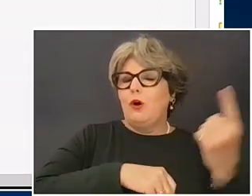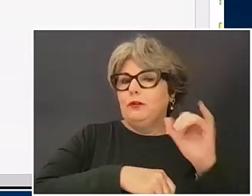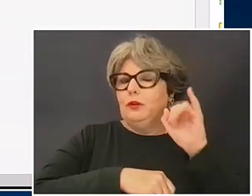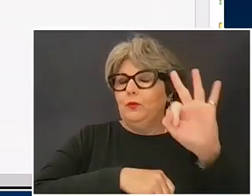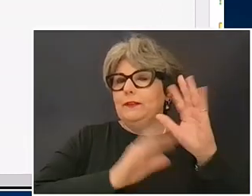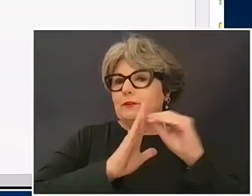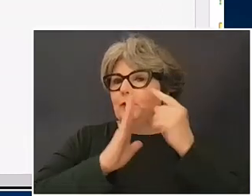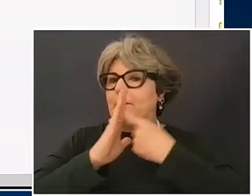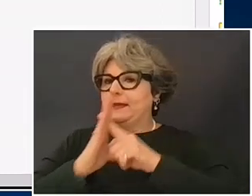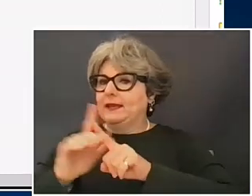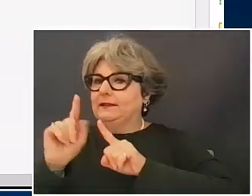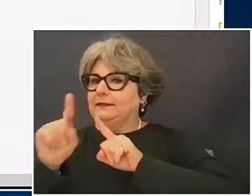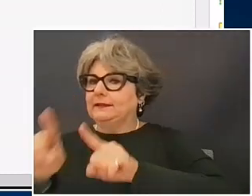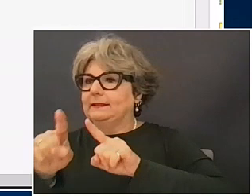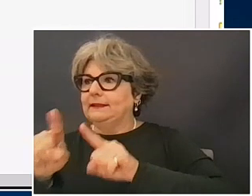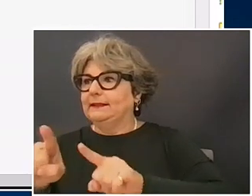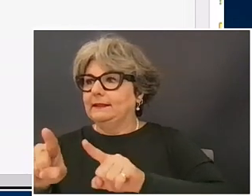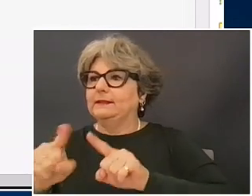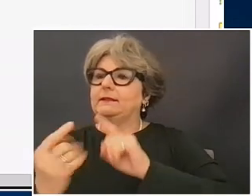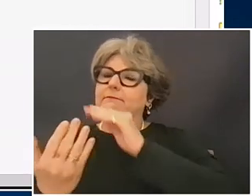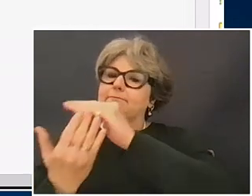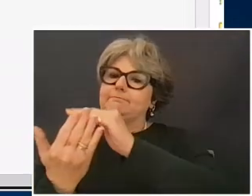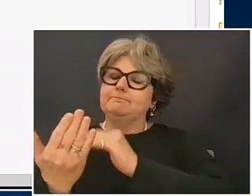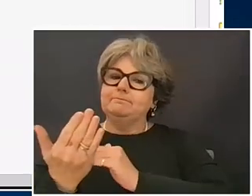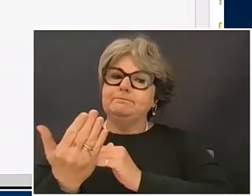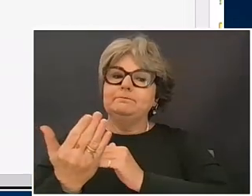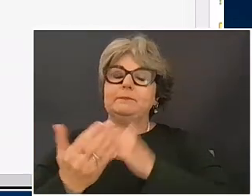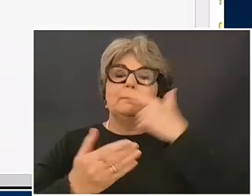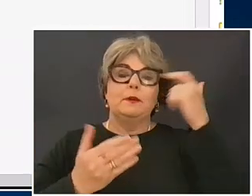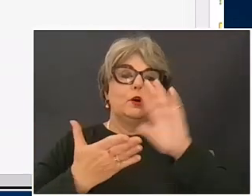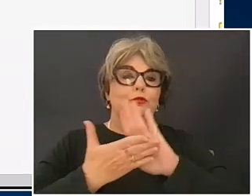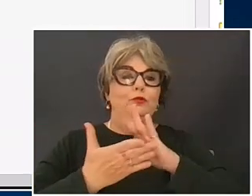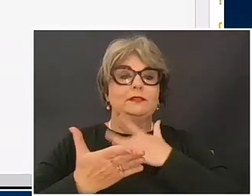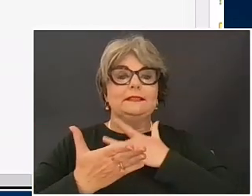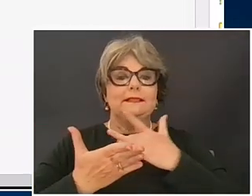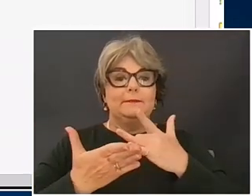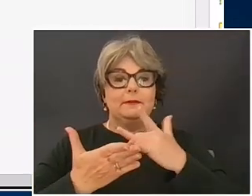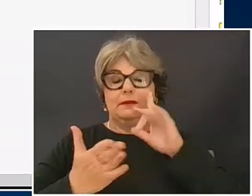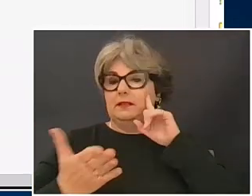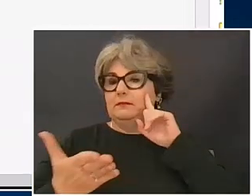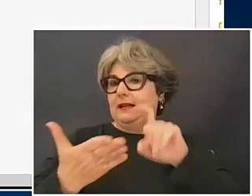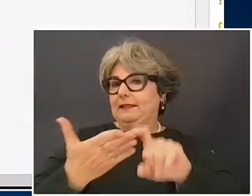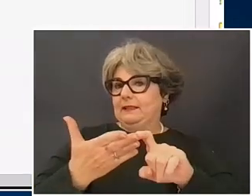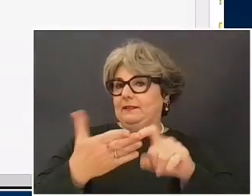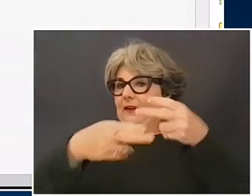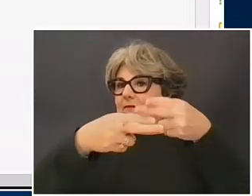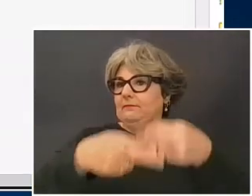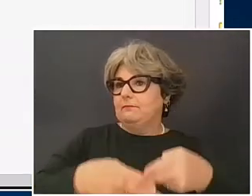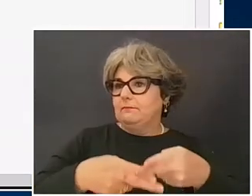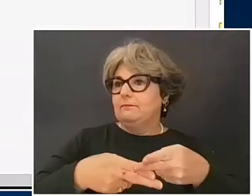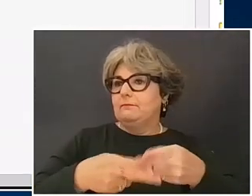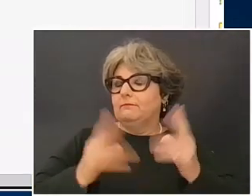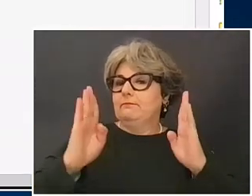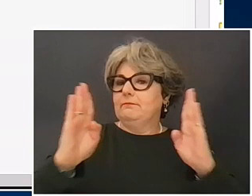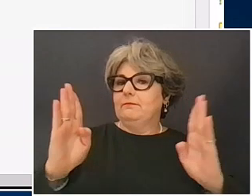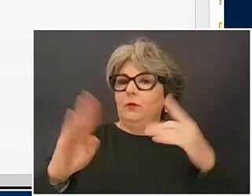attendance in the module. And because schools generally do identify attendance in a module at least once, for